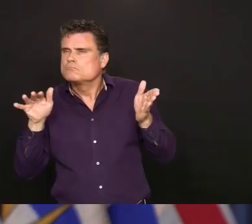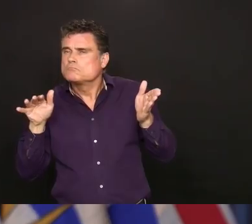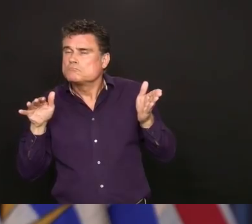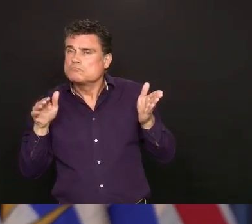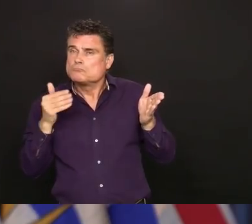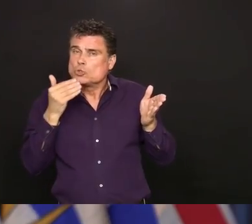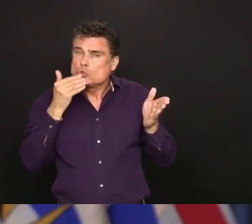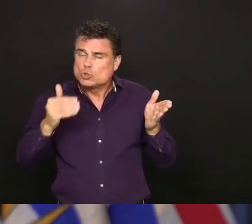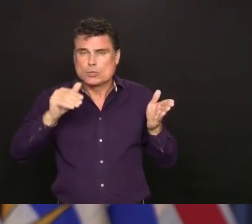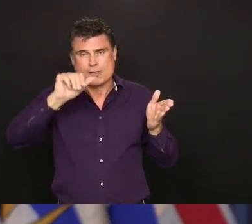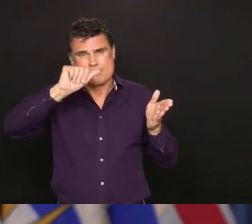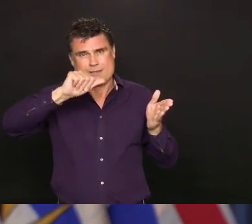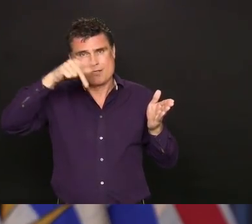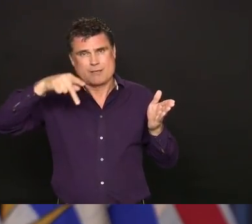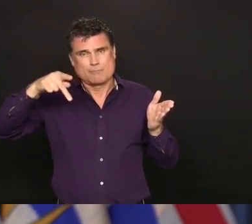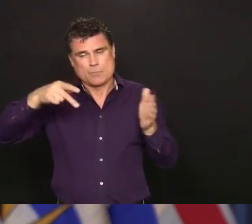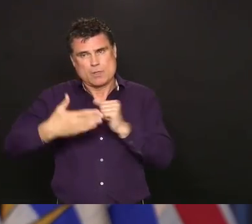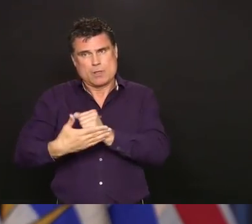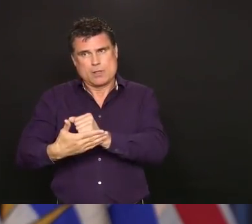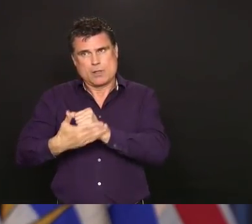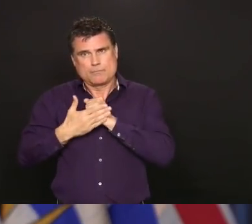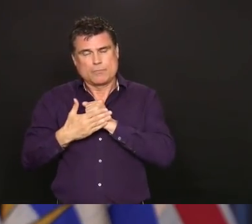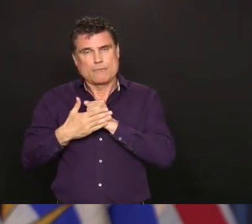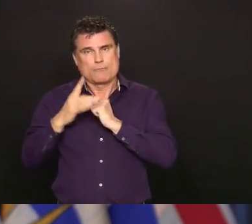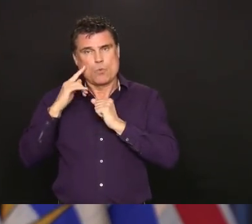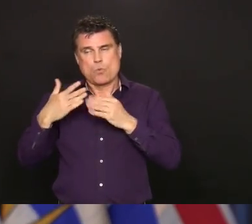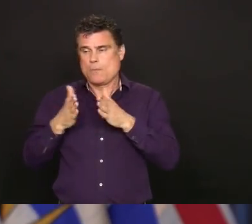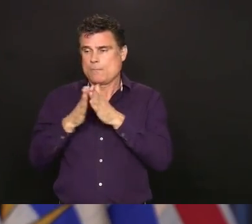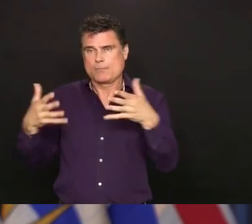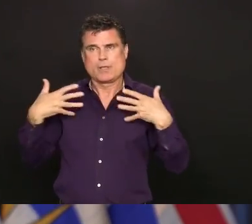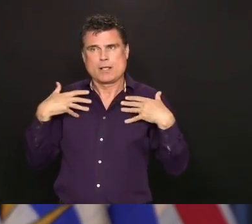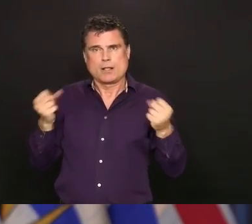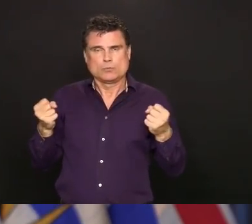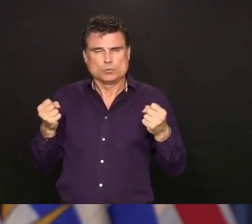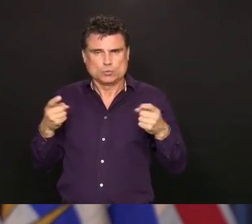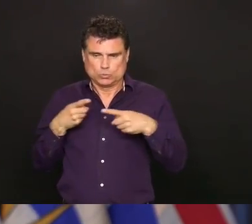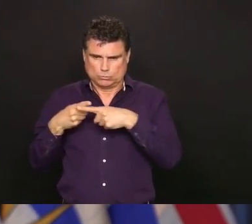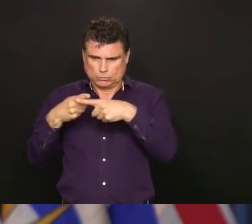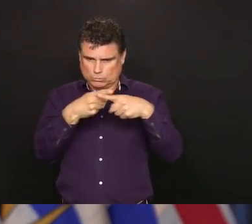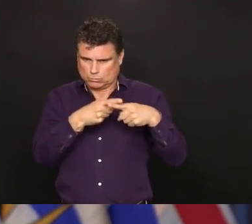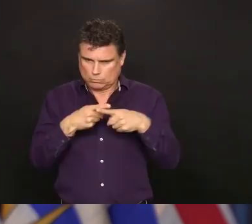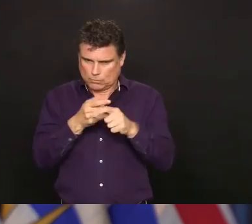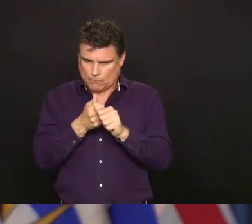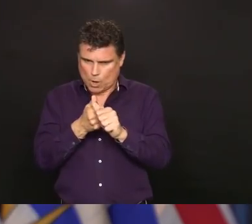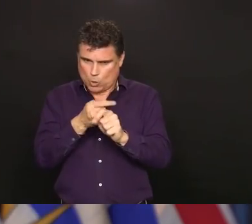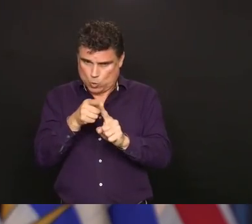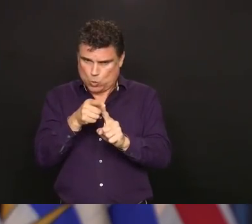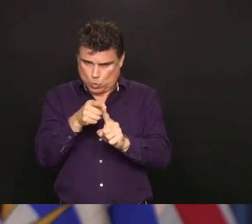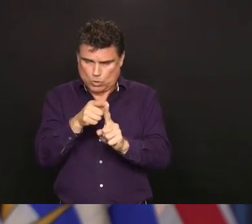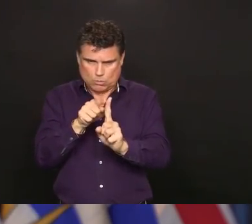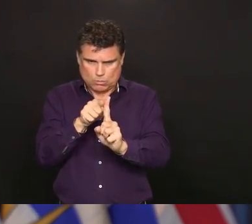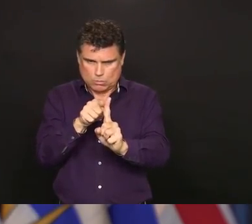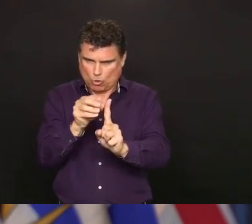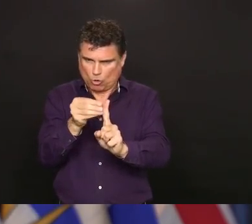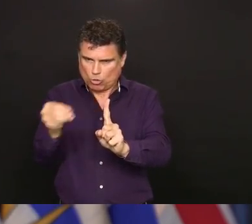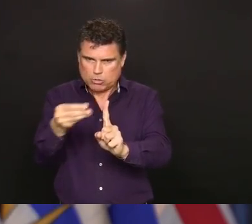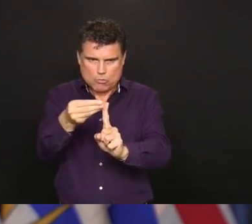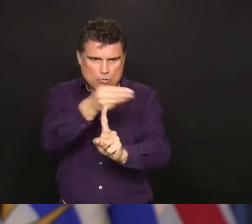mindful of the privacy aspects that we're all concerned about. Next question, Marcella Bernardo, news 1130. Sorry to sound a